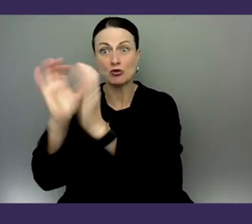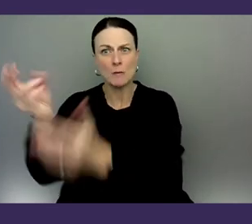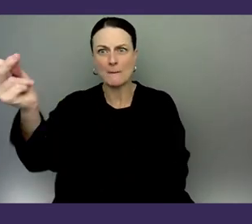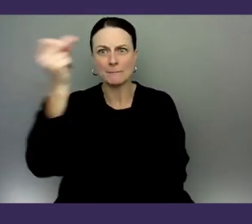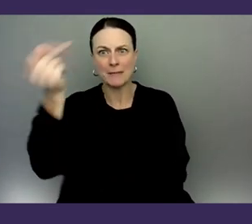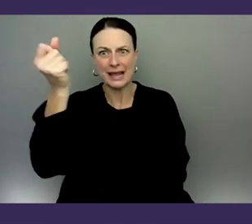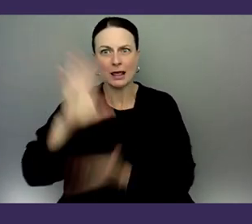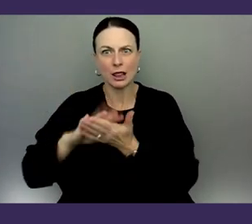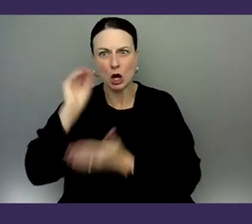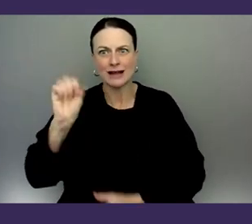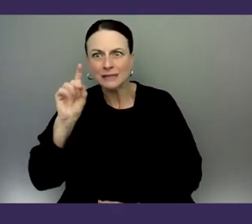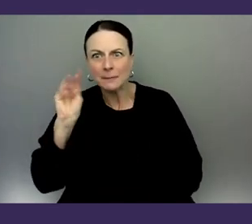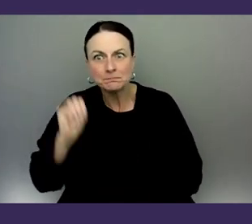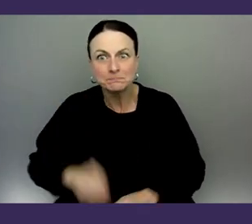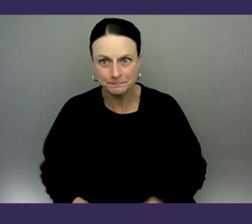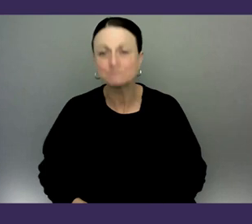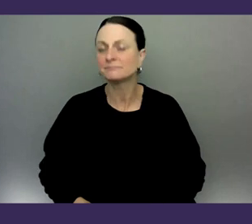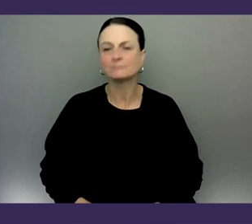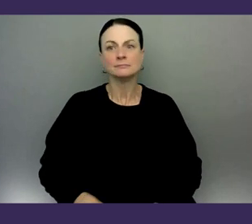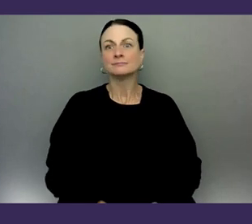and started working on building a team